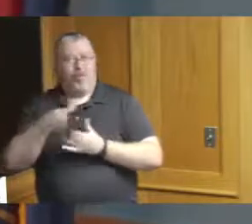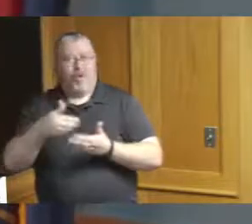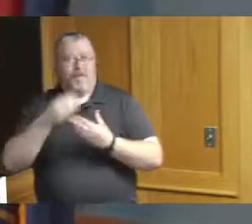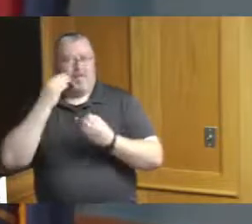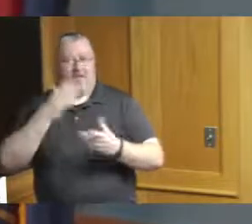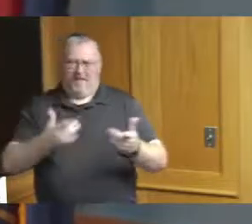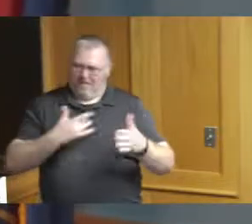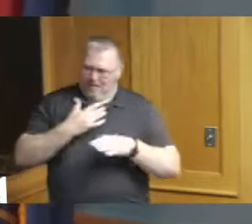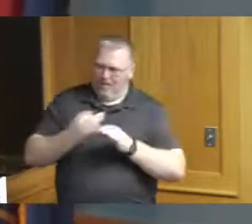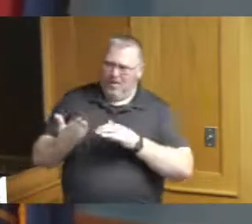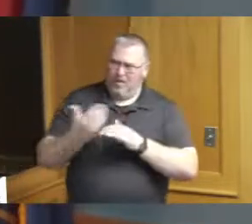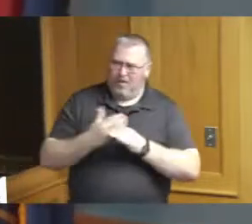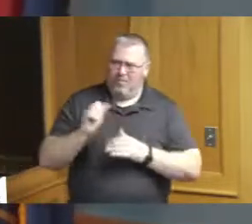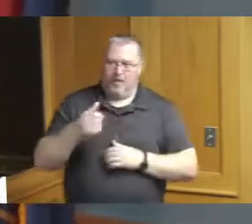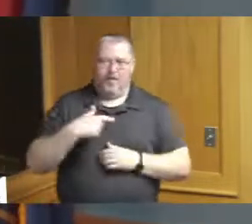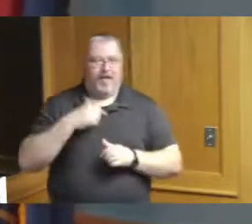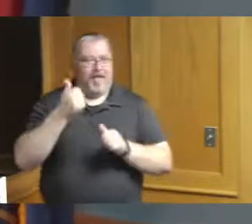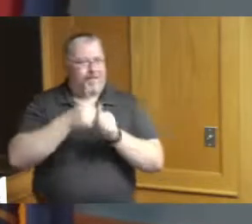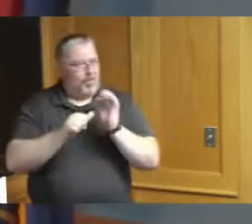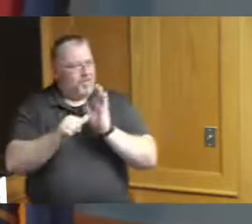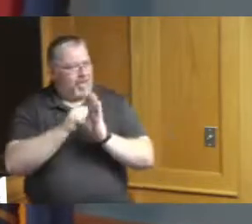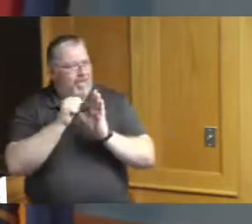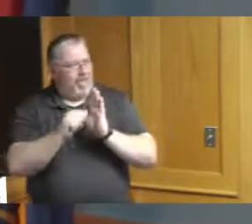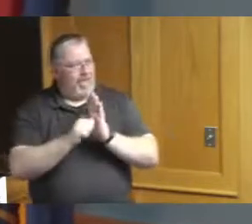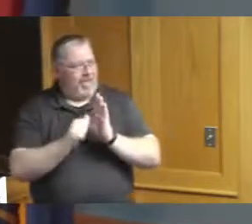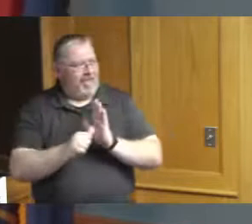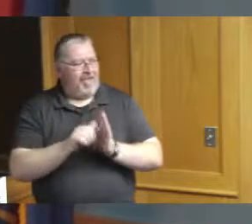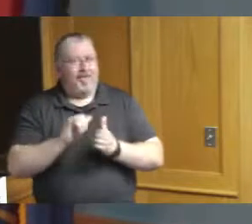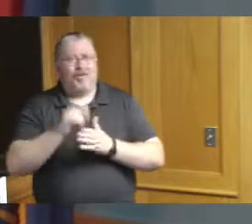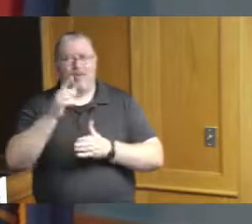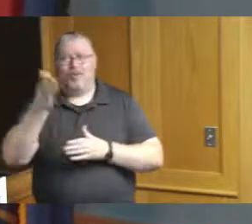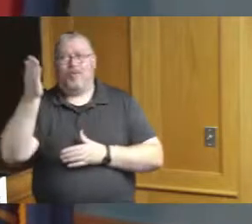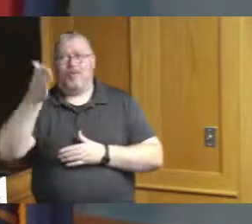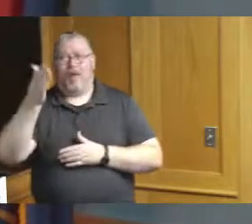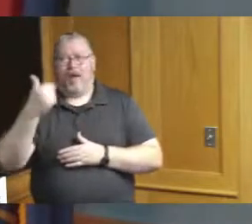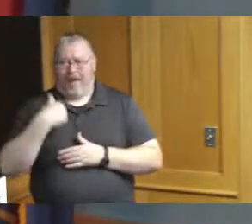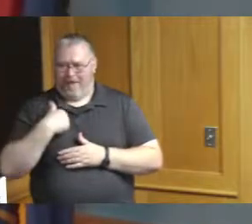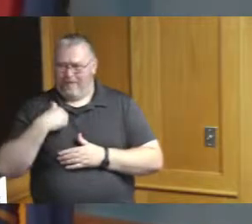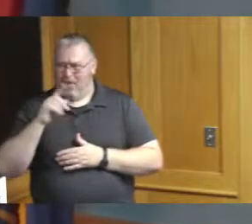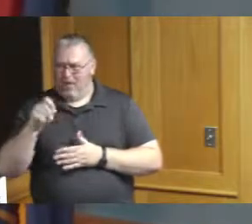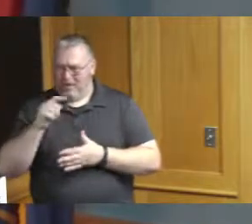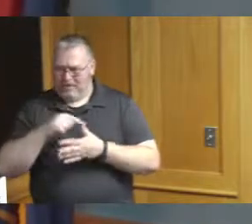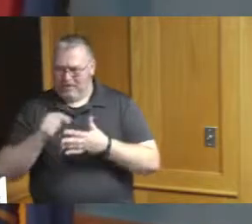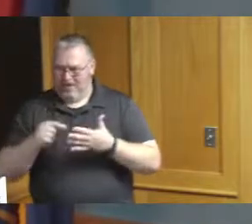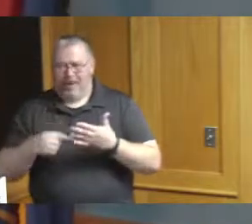every every page that you have presented i have questions and i don't want to interject because we